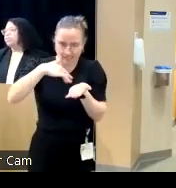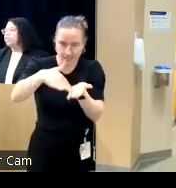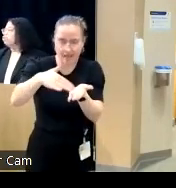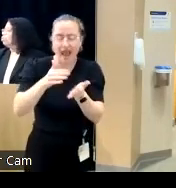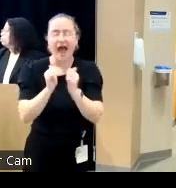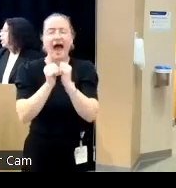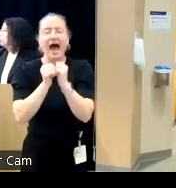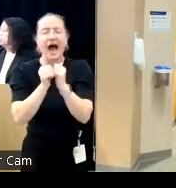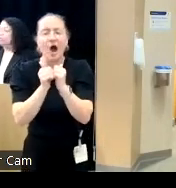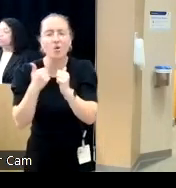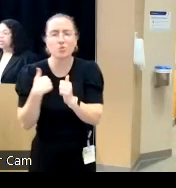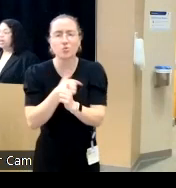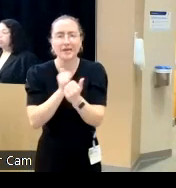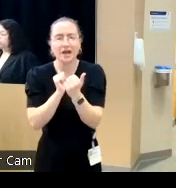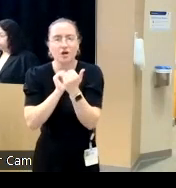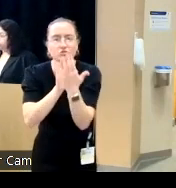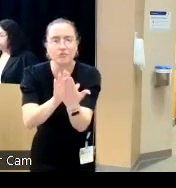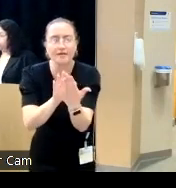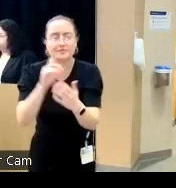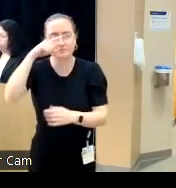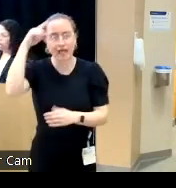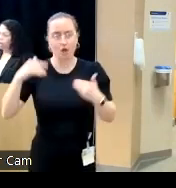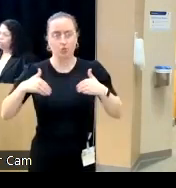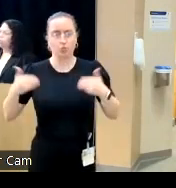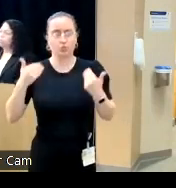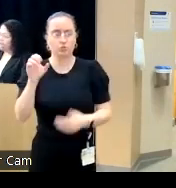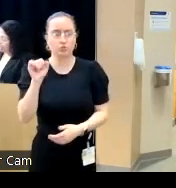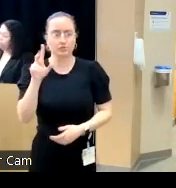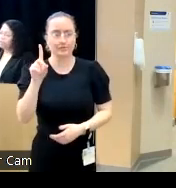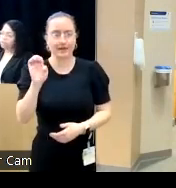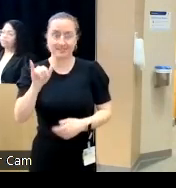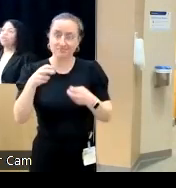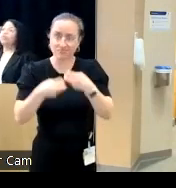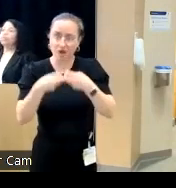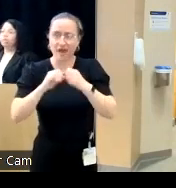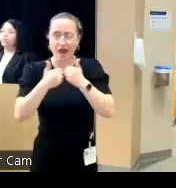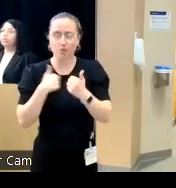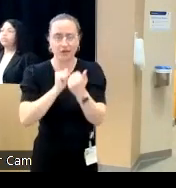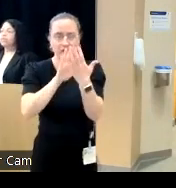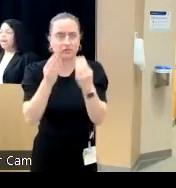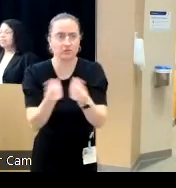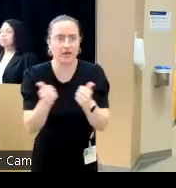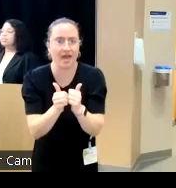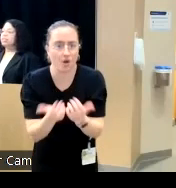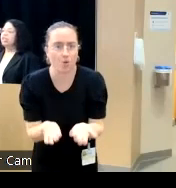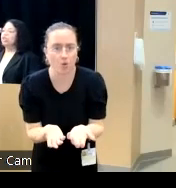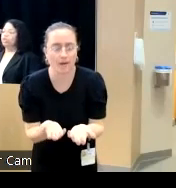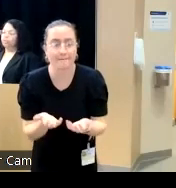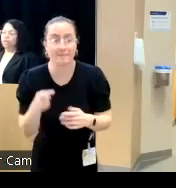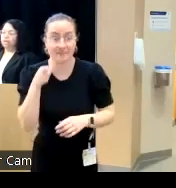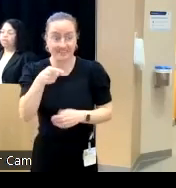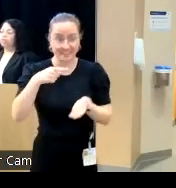address this issue of black youth suicide in this particular study we want to focus on assets using